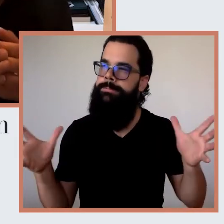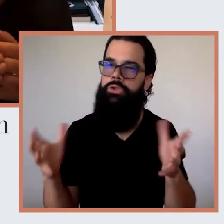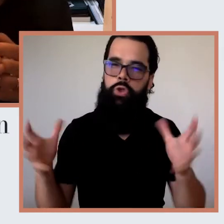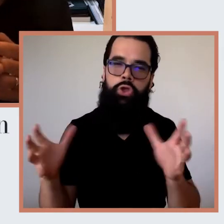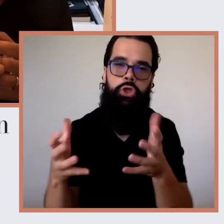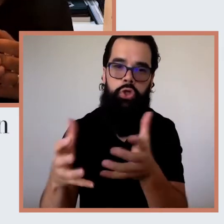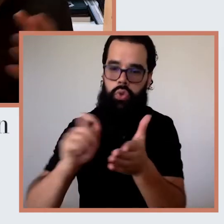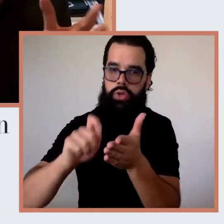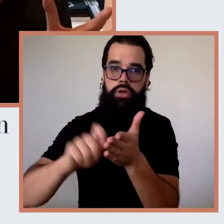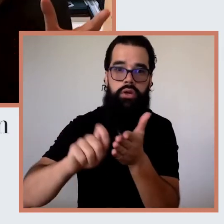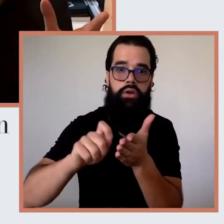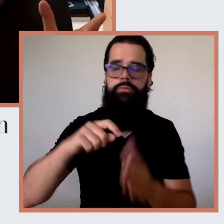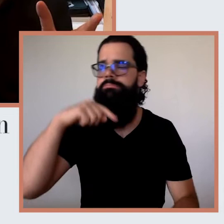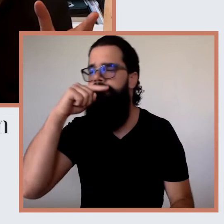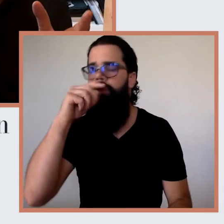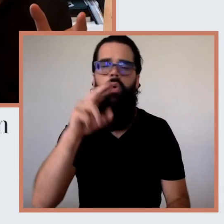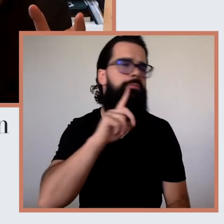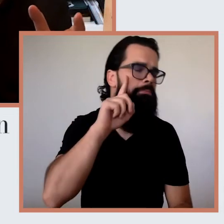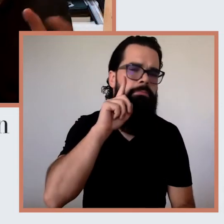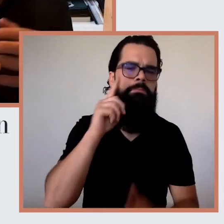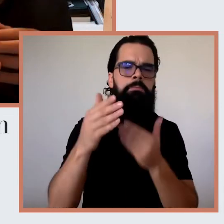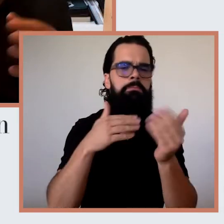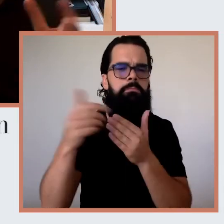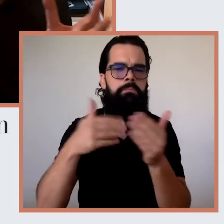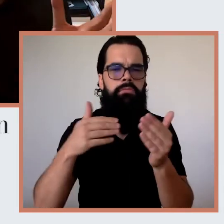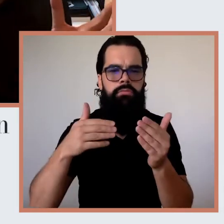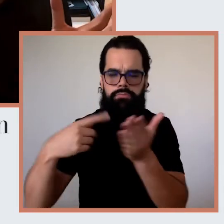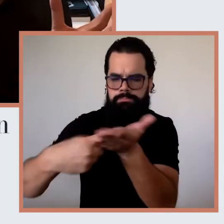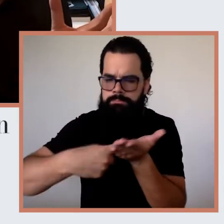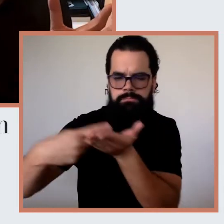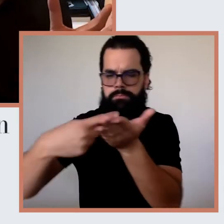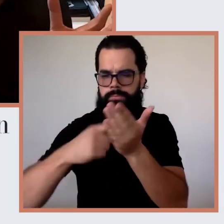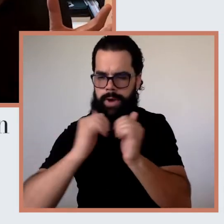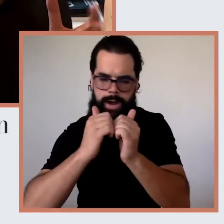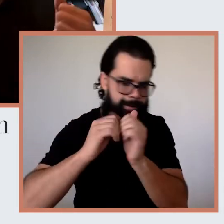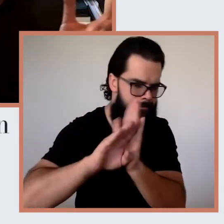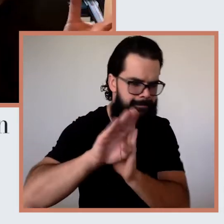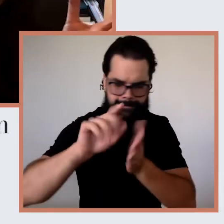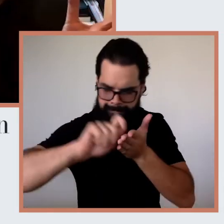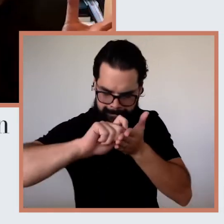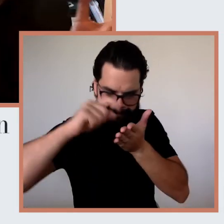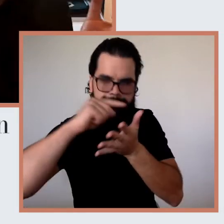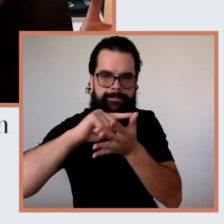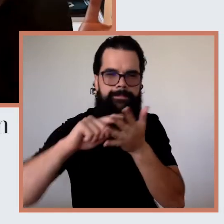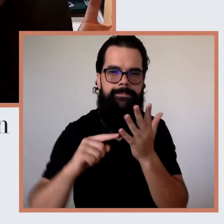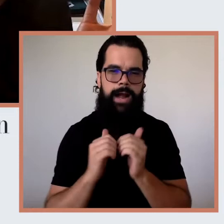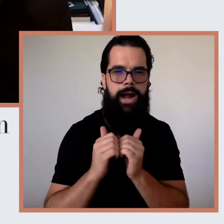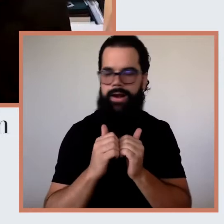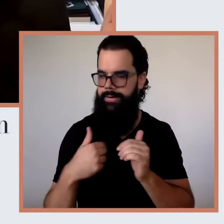I would talk to any group of writers, hearing or not, who want to just talk about writing.